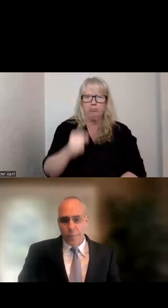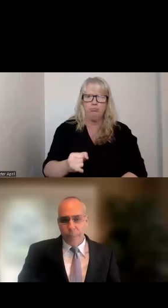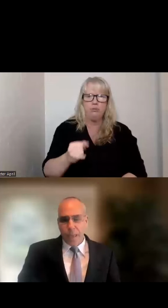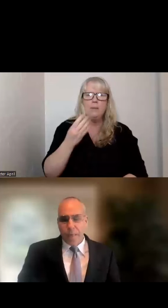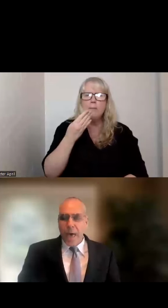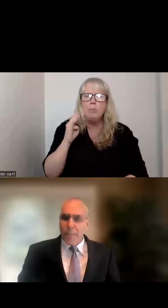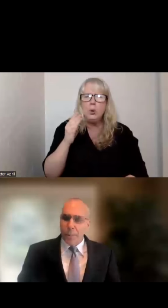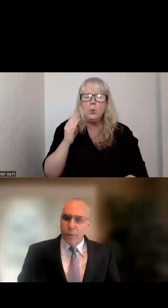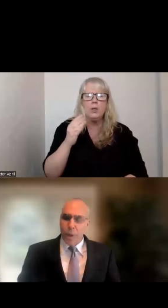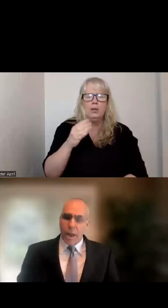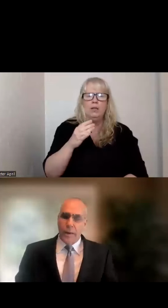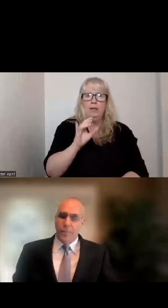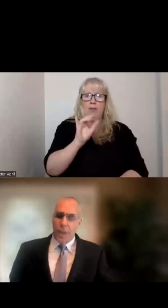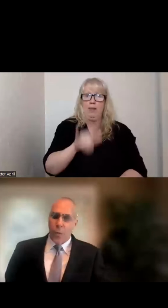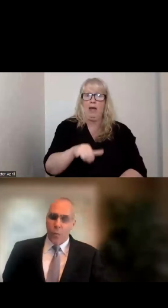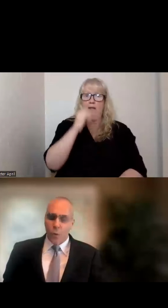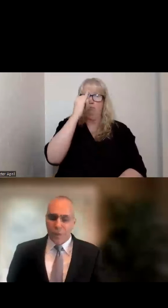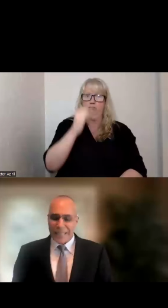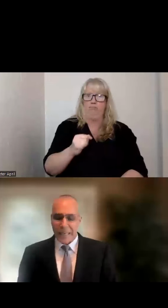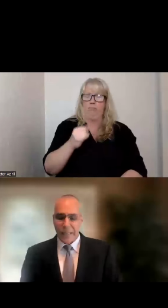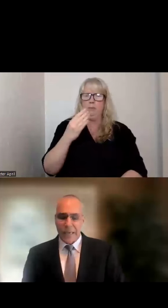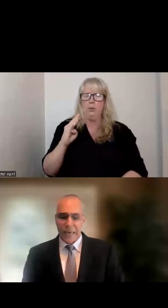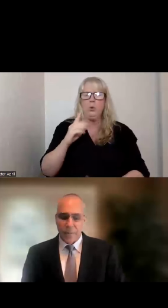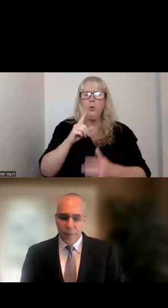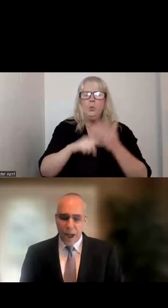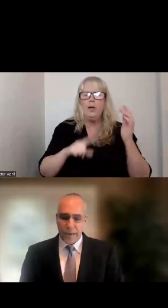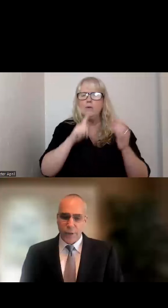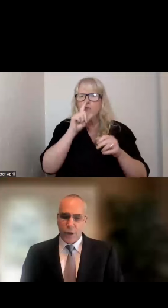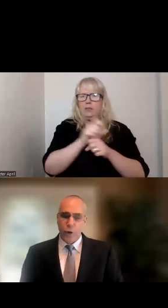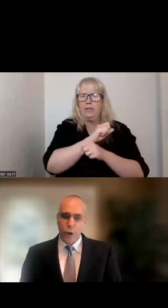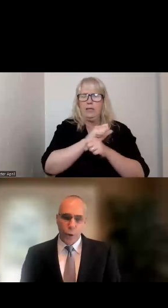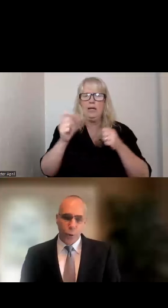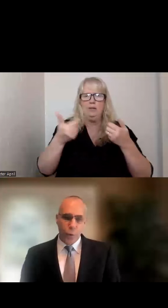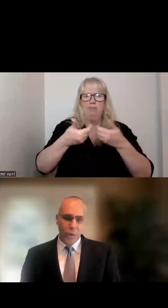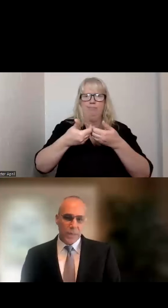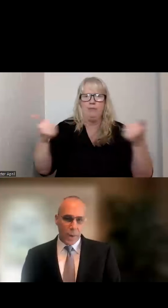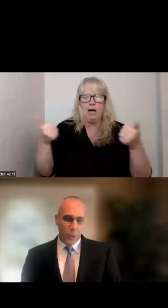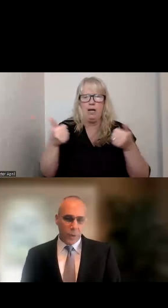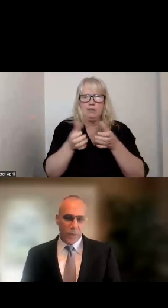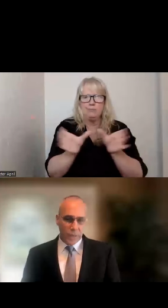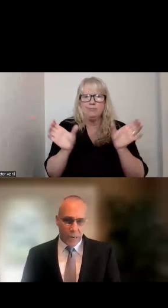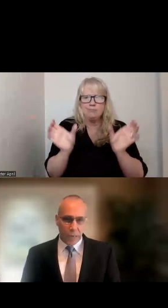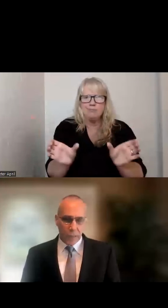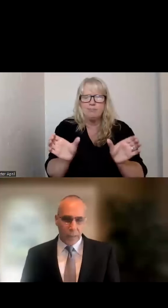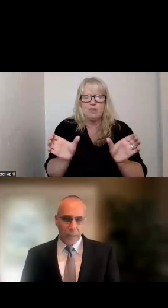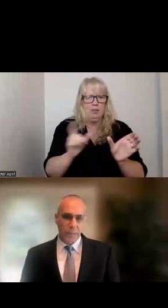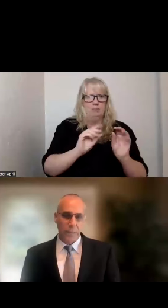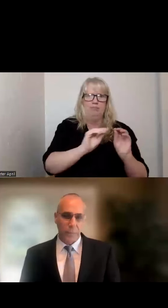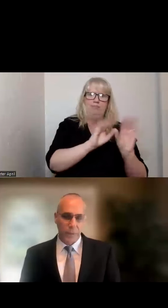THAT BLUE LINE DIVIDES TWO SEPARATE DISTINCT SYSTEMS.